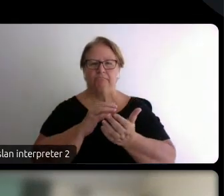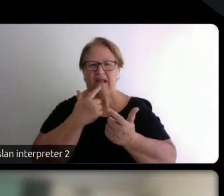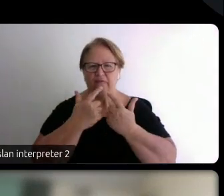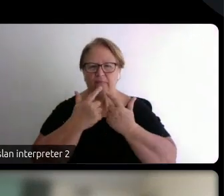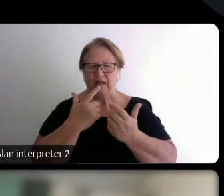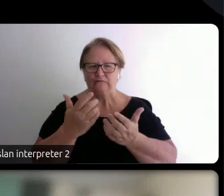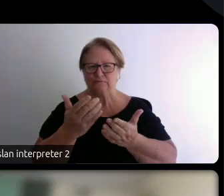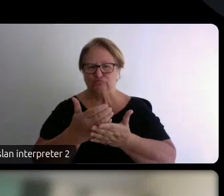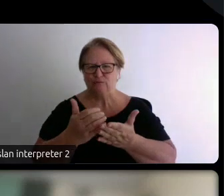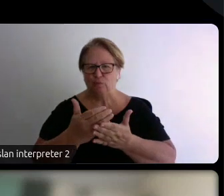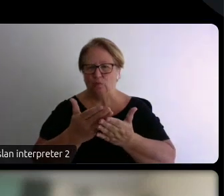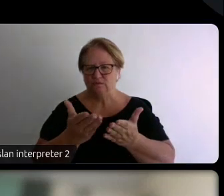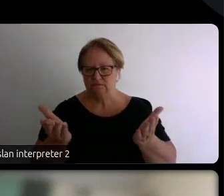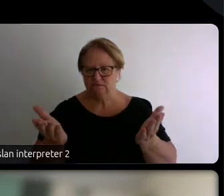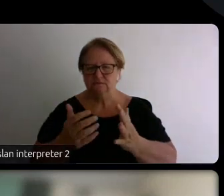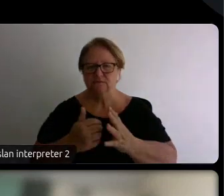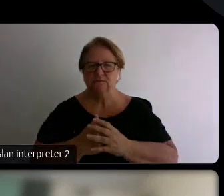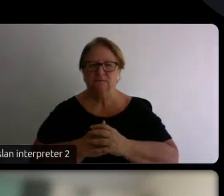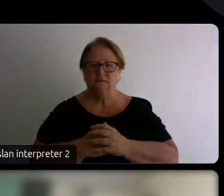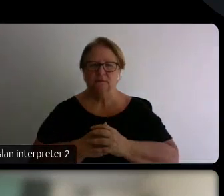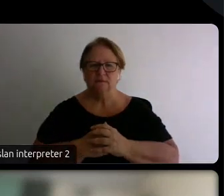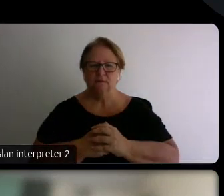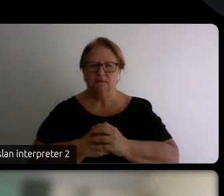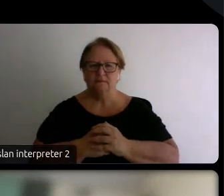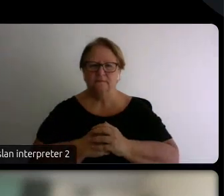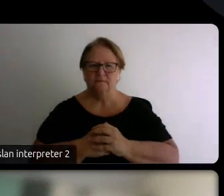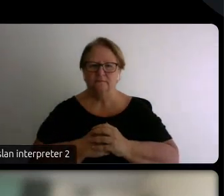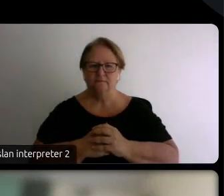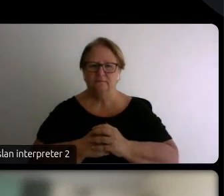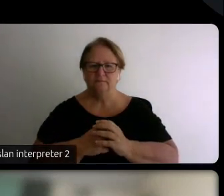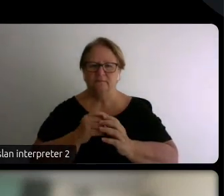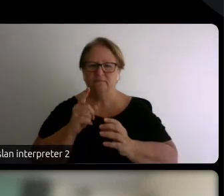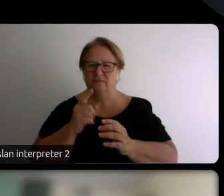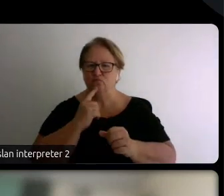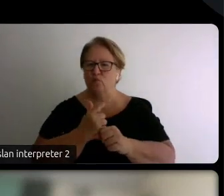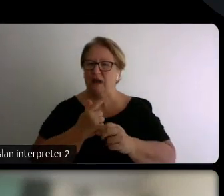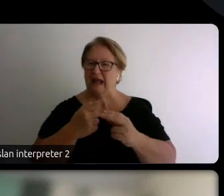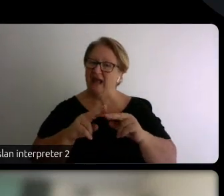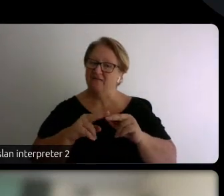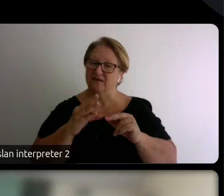there is a publication which talks about whether a person can get legal aid and that's a really